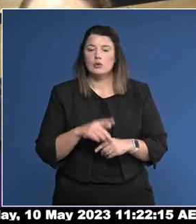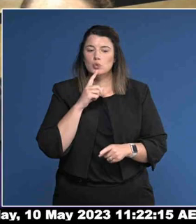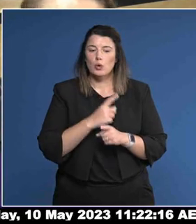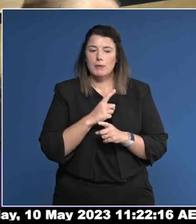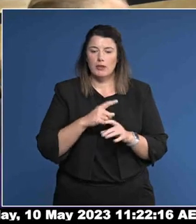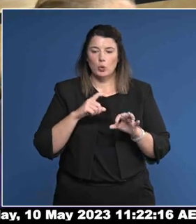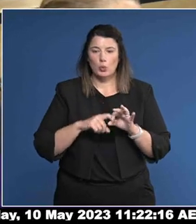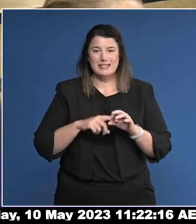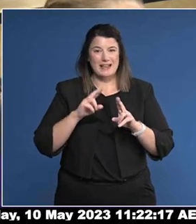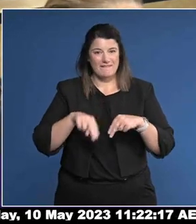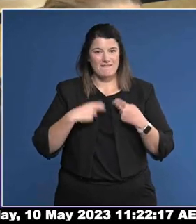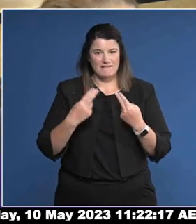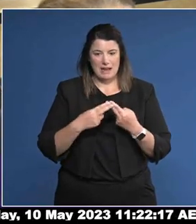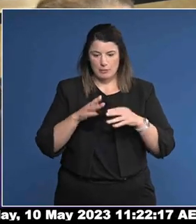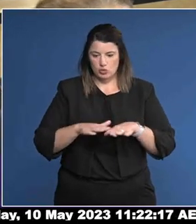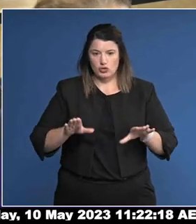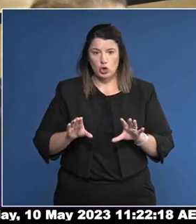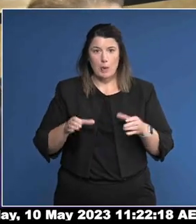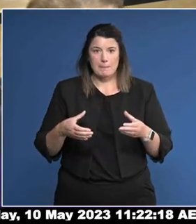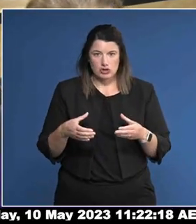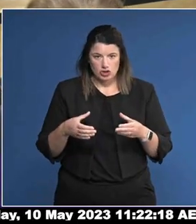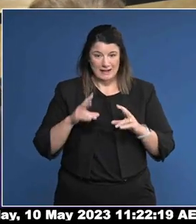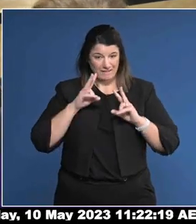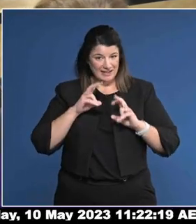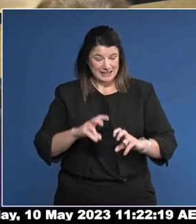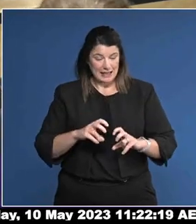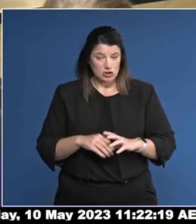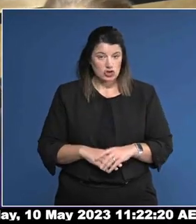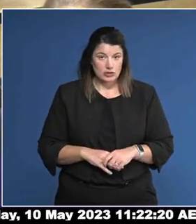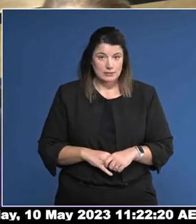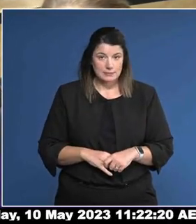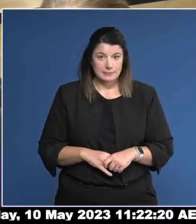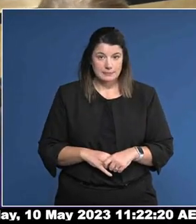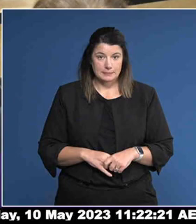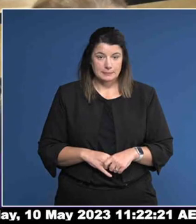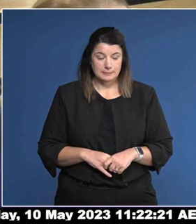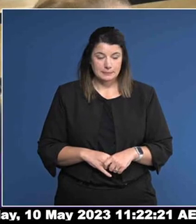Children Commission investigation of your statement.